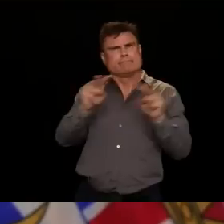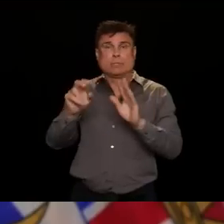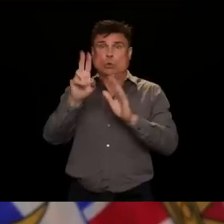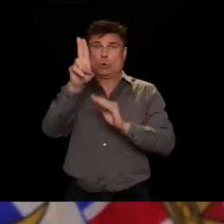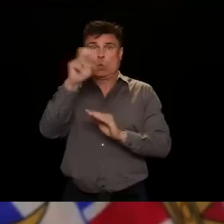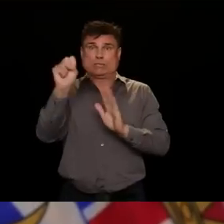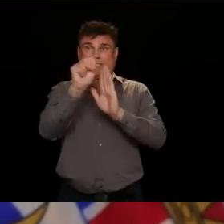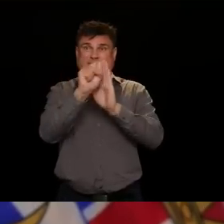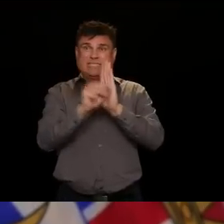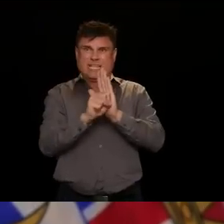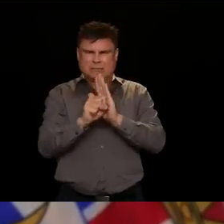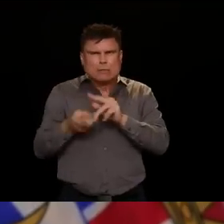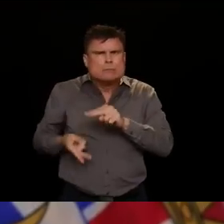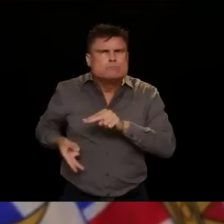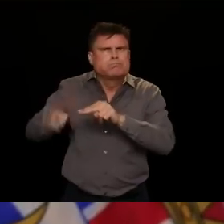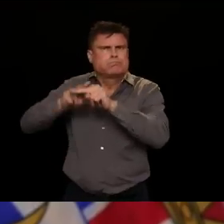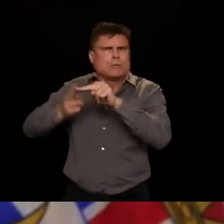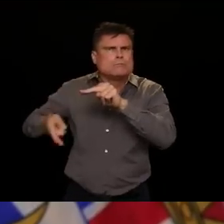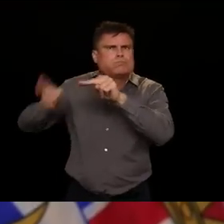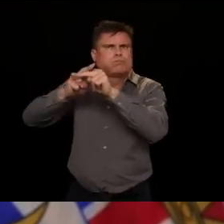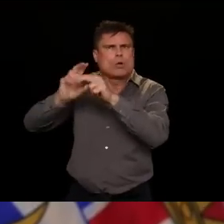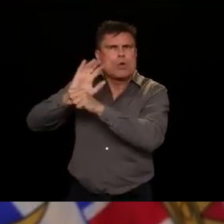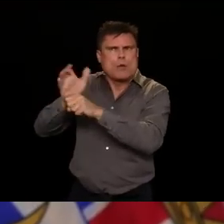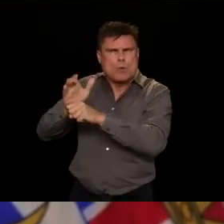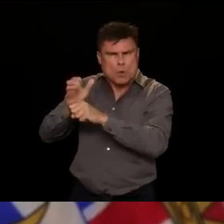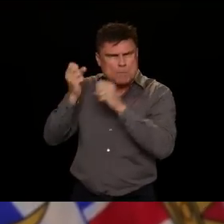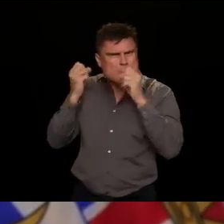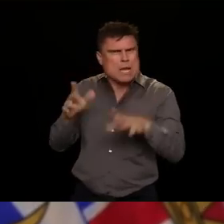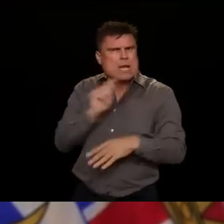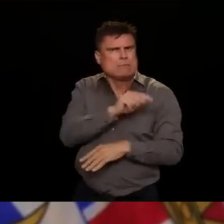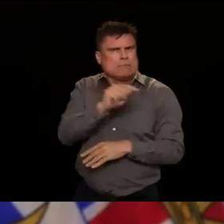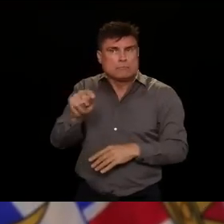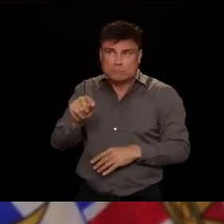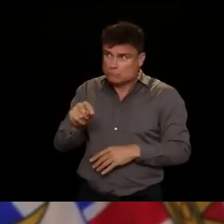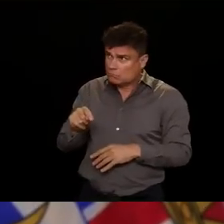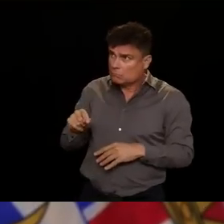how likely will we see British Columbians allowed to travel south of the border at any time during 2020?